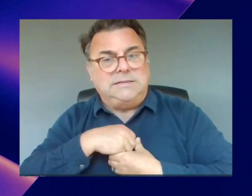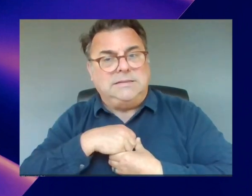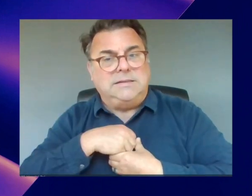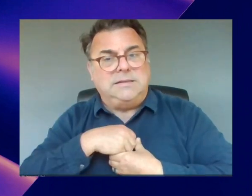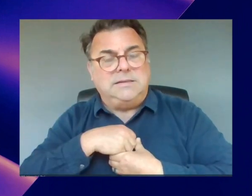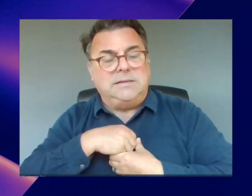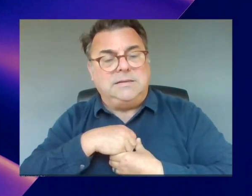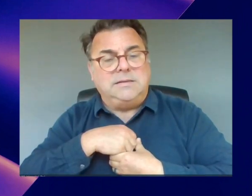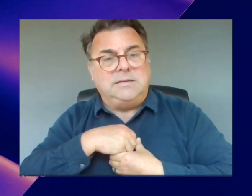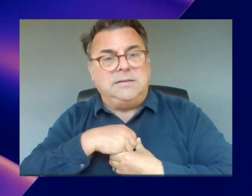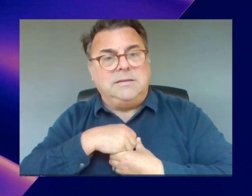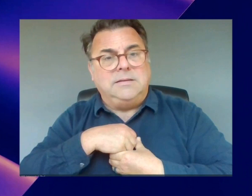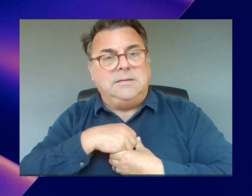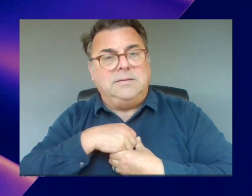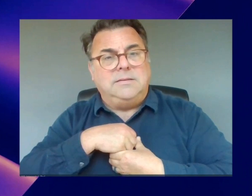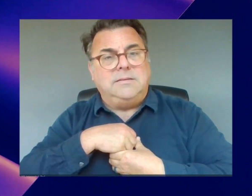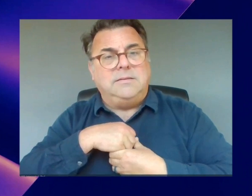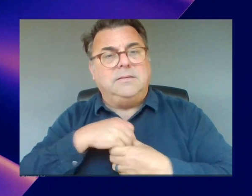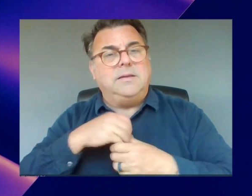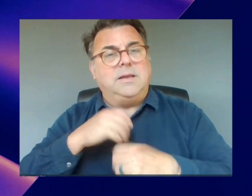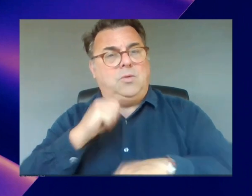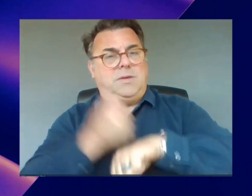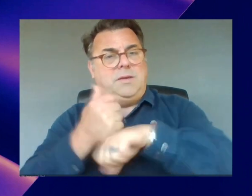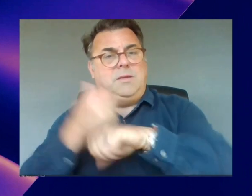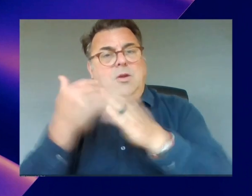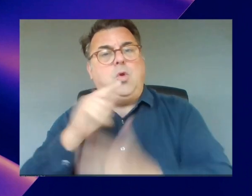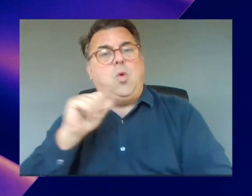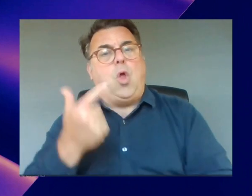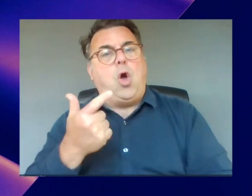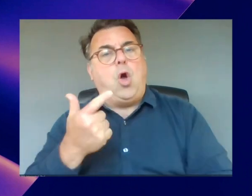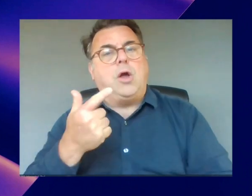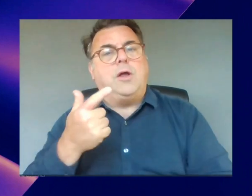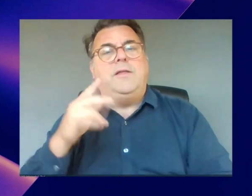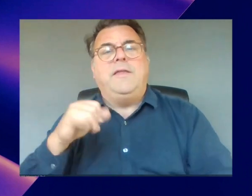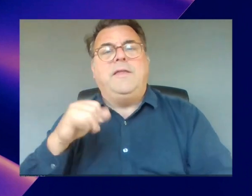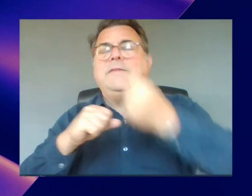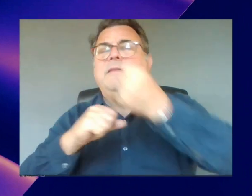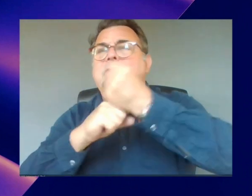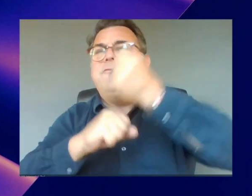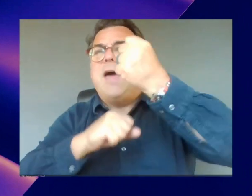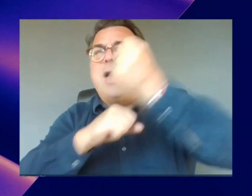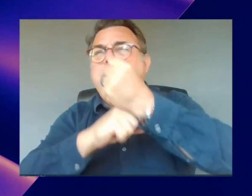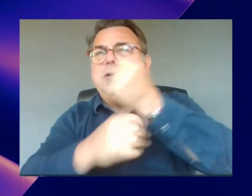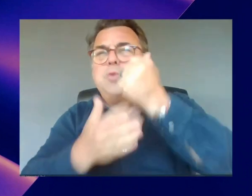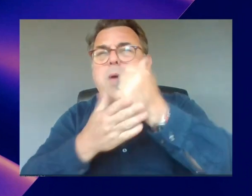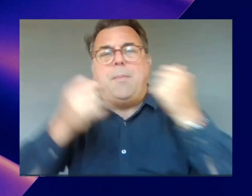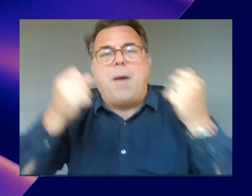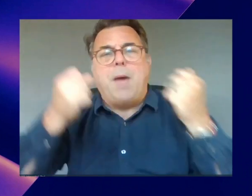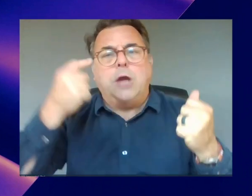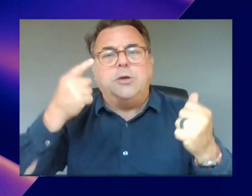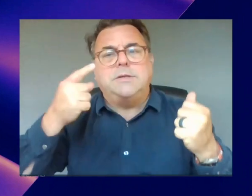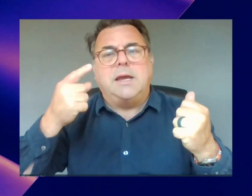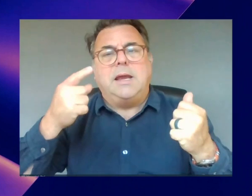but we're introducing a new set of logs now, as a foundation to kind of understand how your resources are doing,